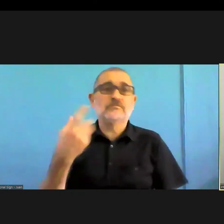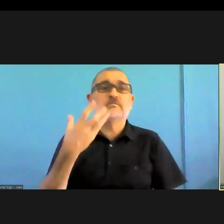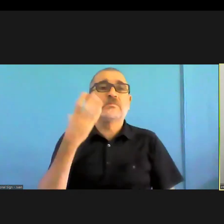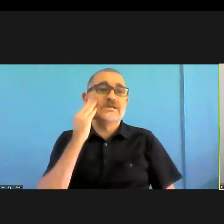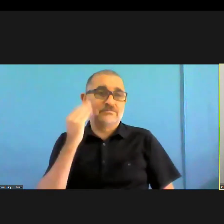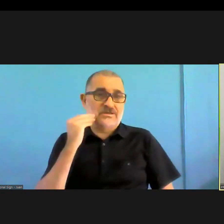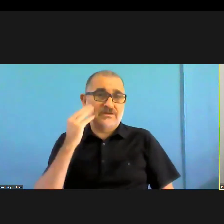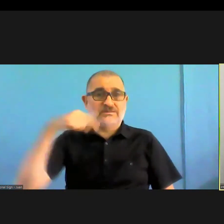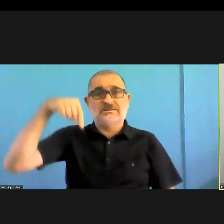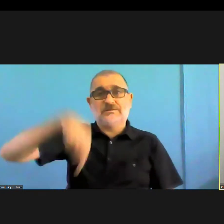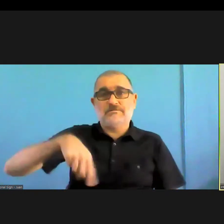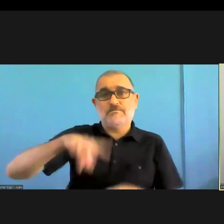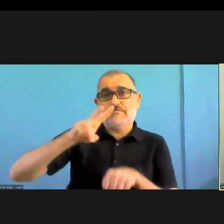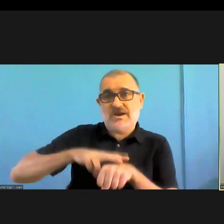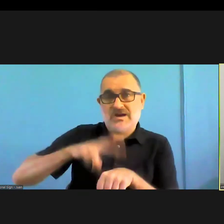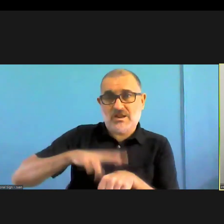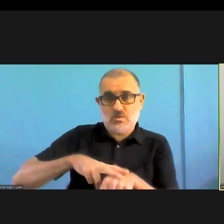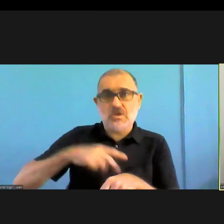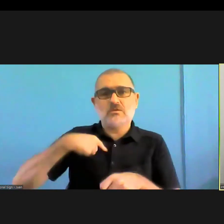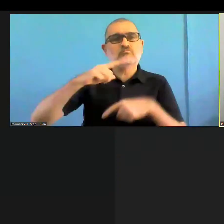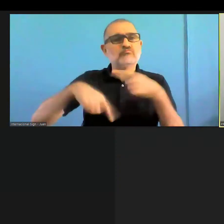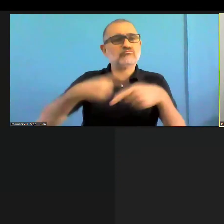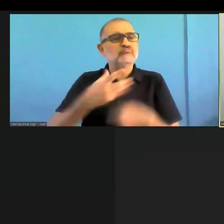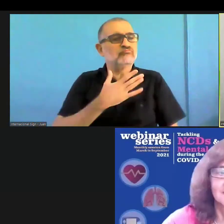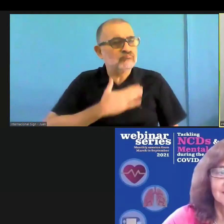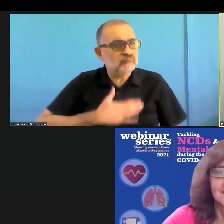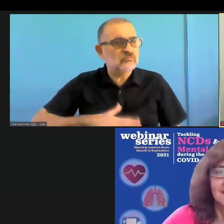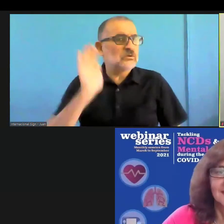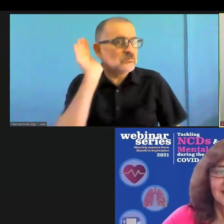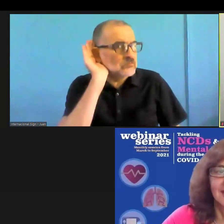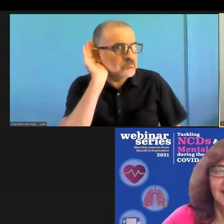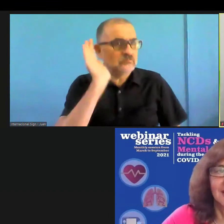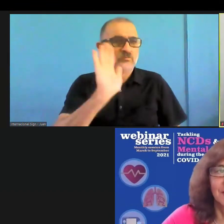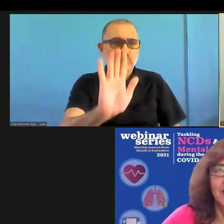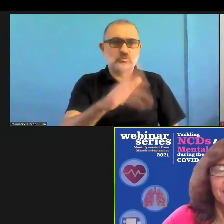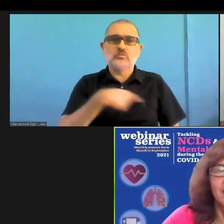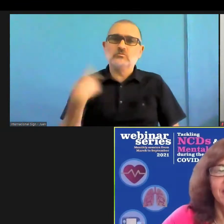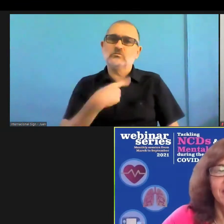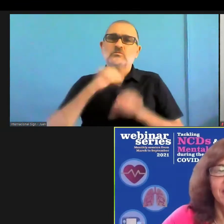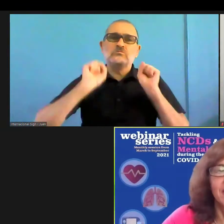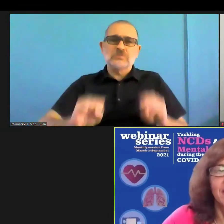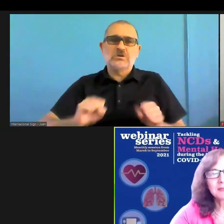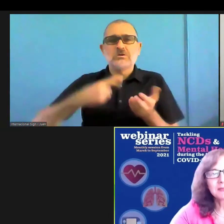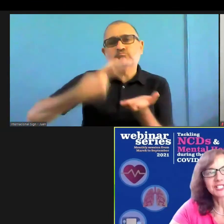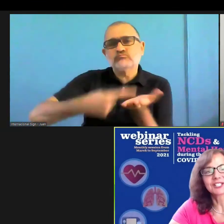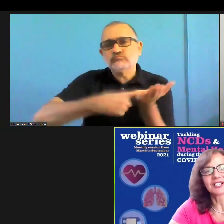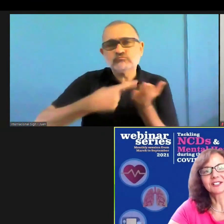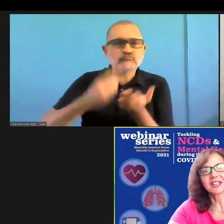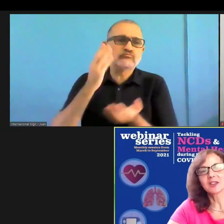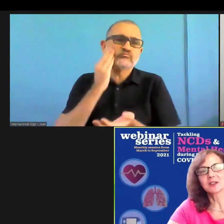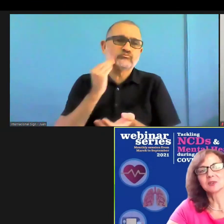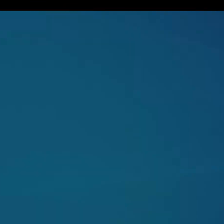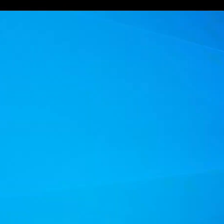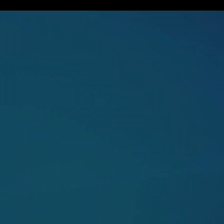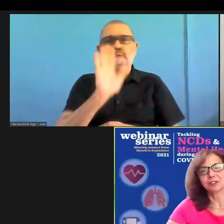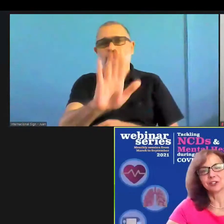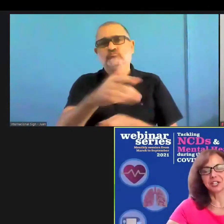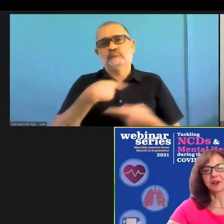had . Thank you. Great. Thank you very much, Dr. Seguera, for sharing